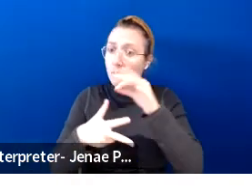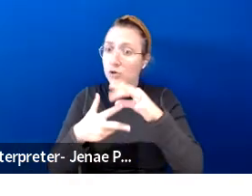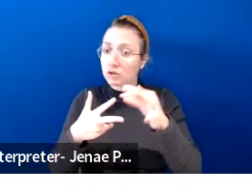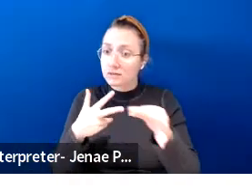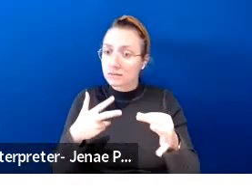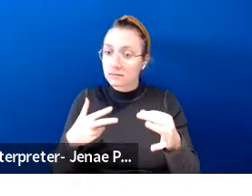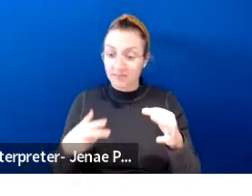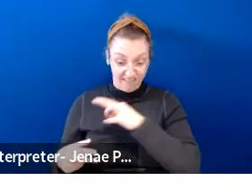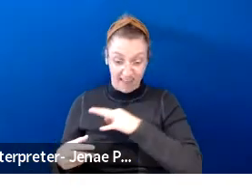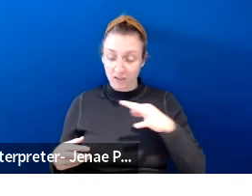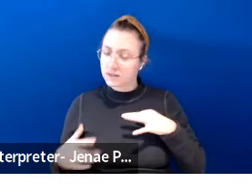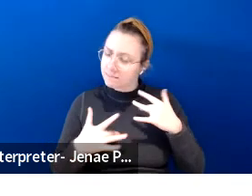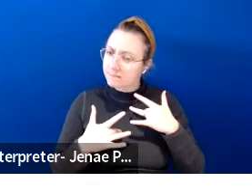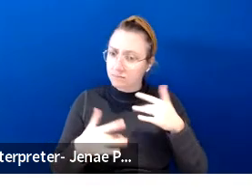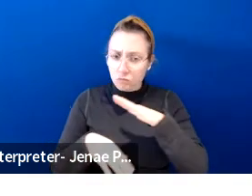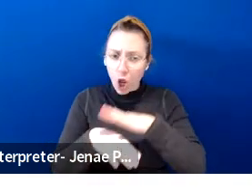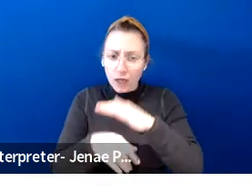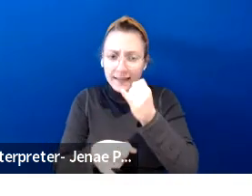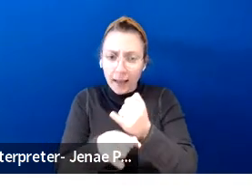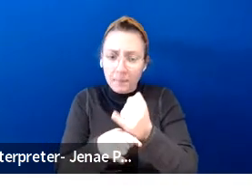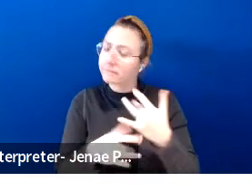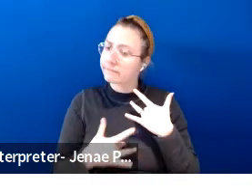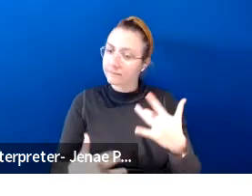or people on campus is we want our students to succeed.